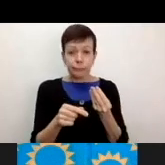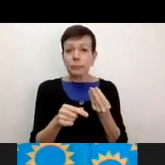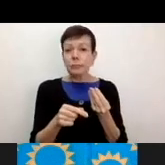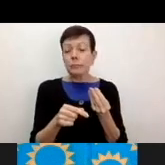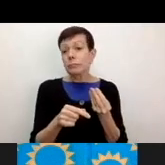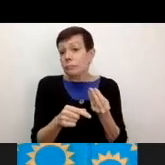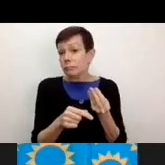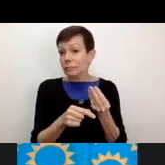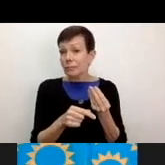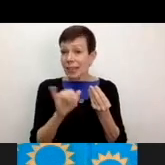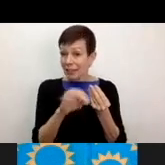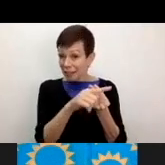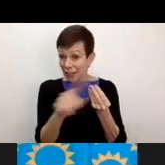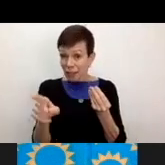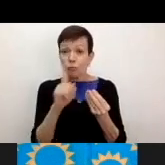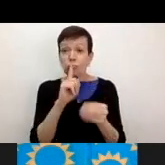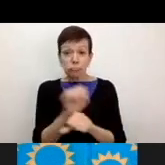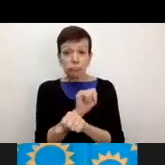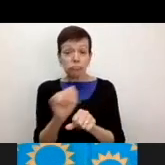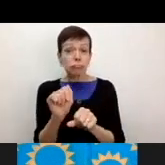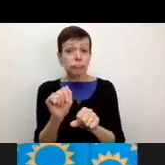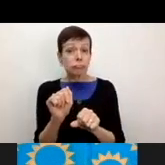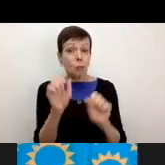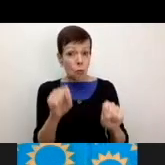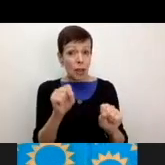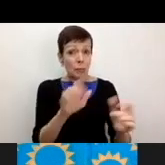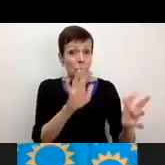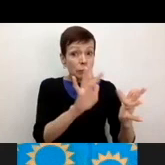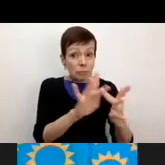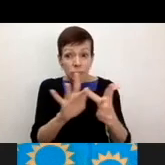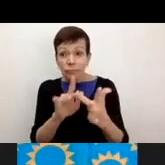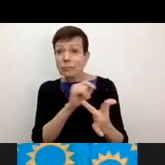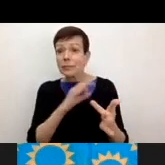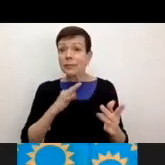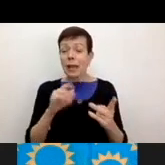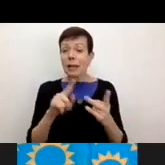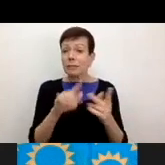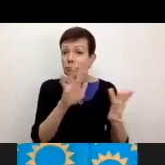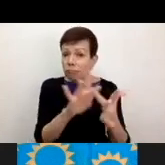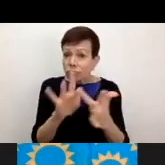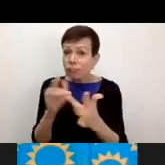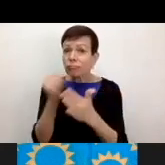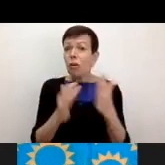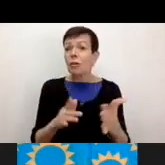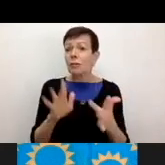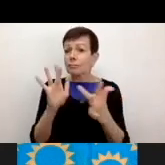people found success in being able to contact their staff, volunteers, artists to participate in something like this, but then again, where people struggled.